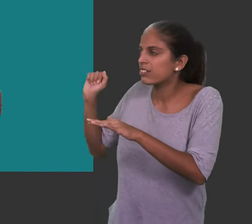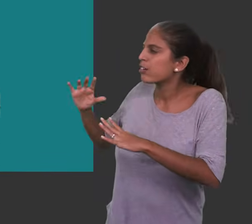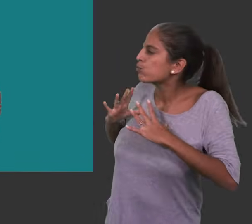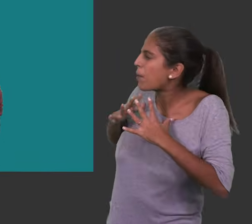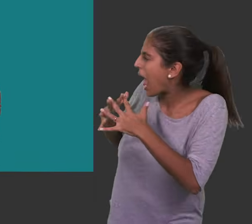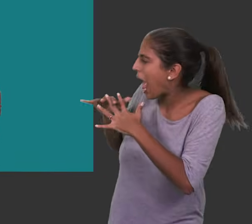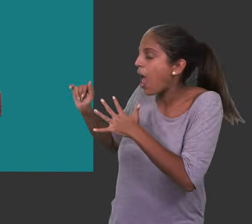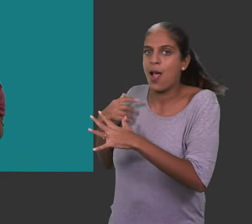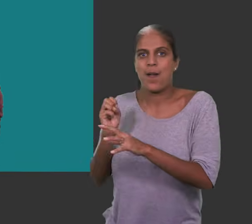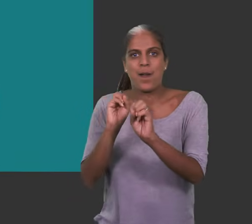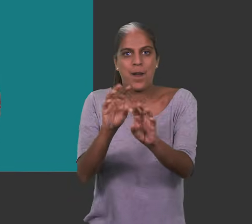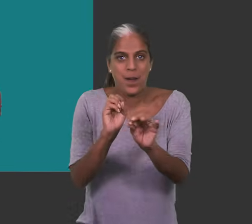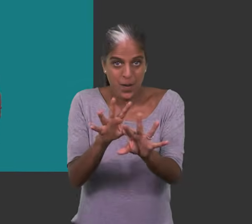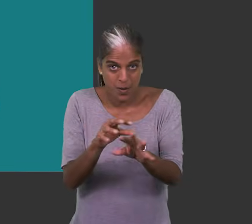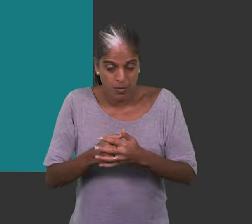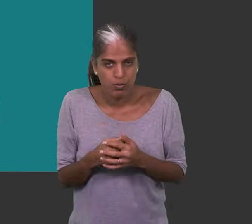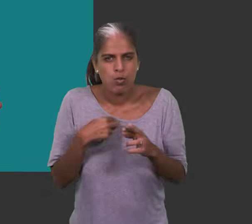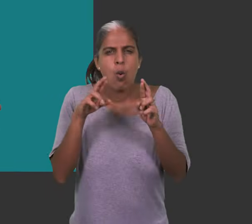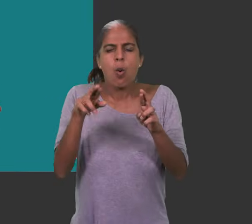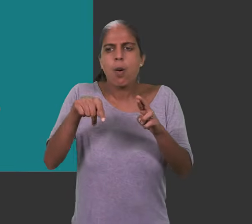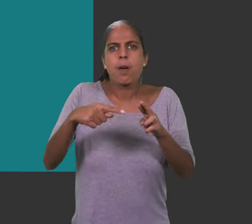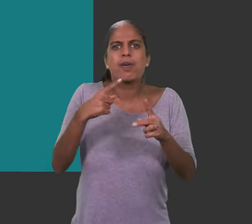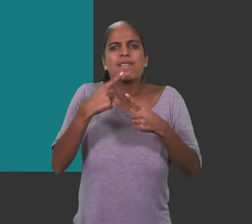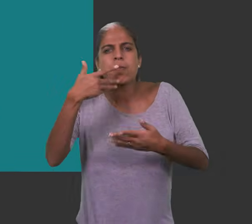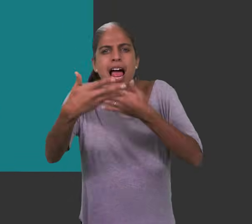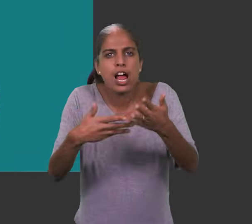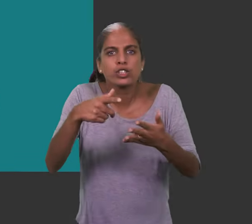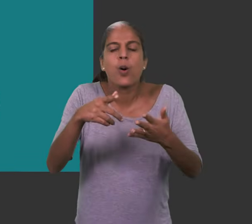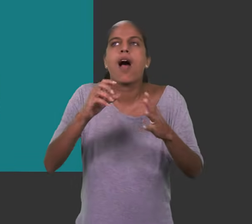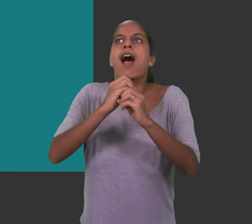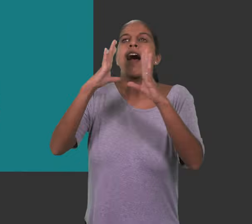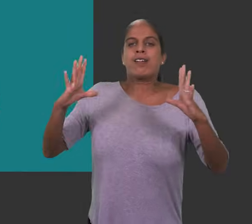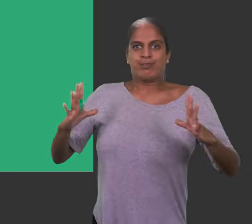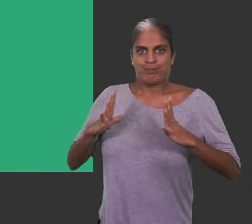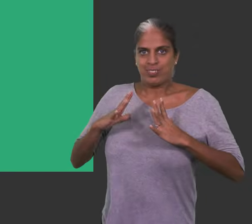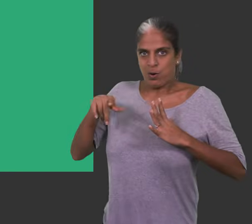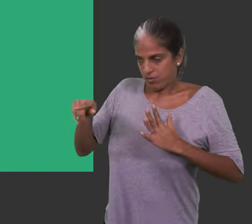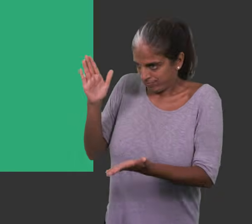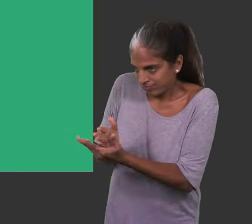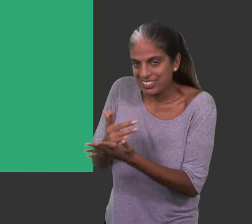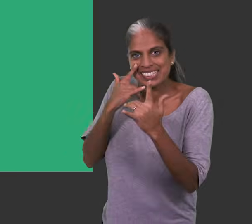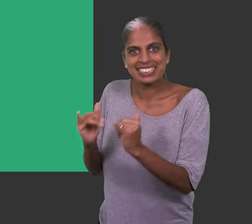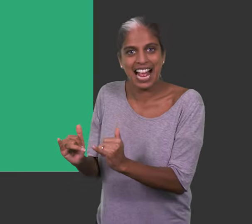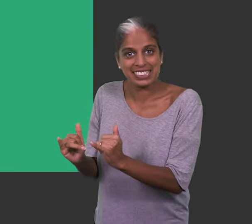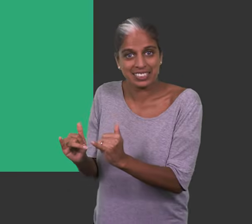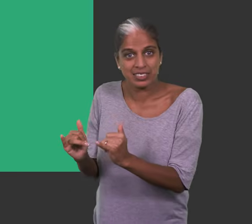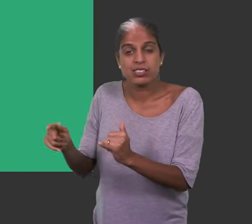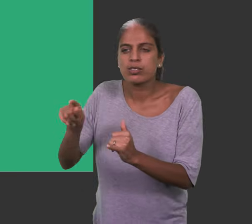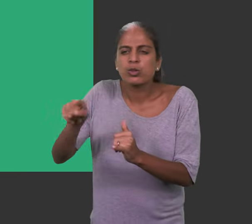We hope this information will then help you to feel fully prepared for taking the real judgement test. You will be assessed on your ability to show good judgement